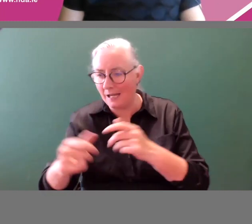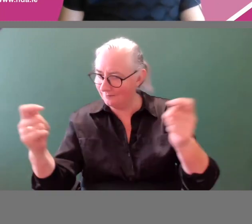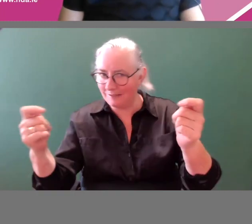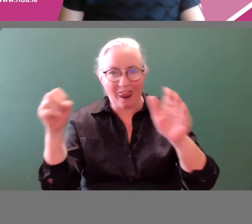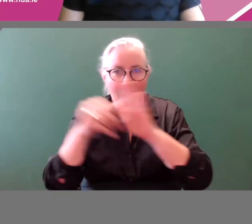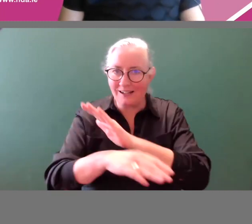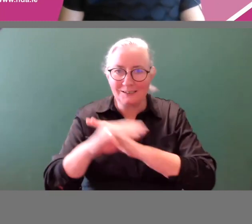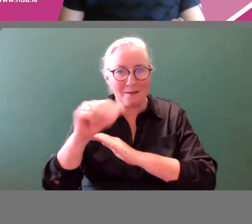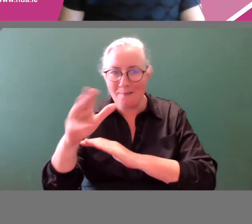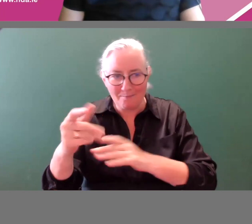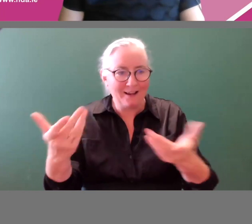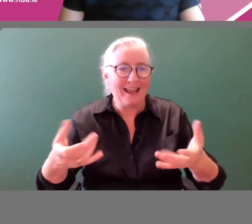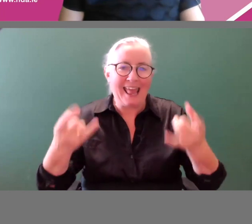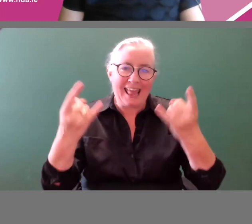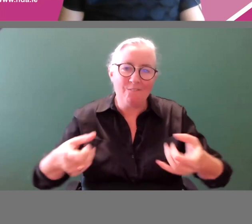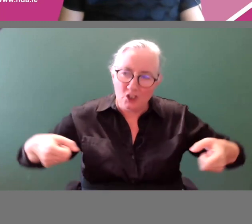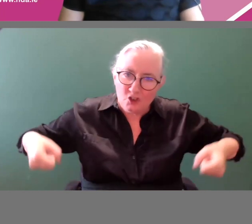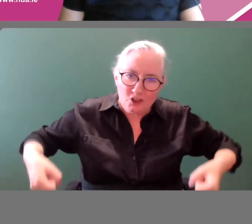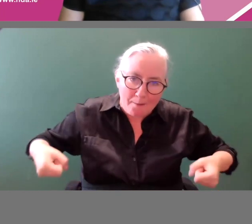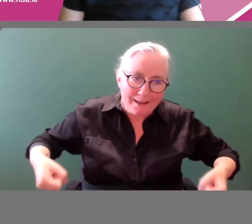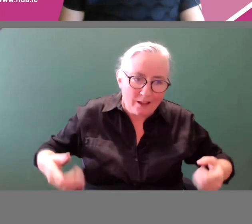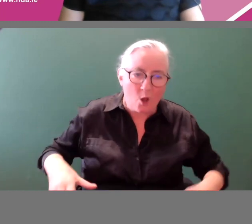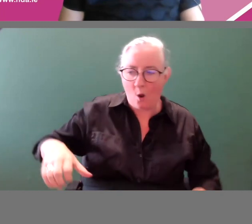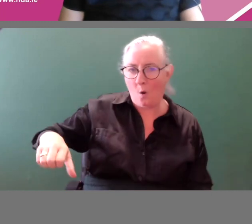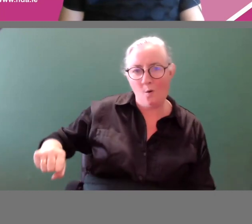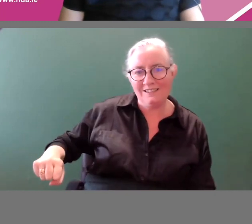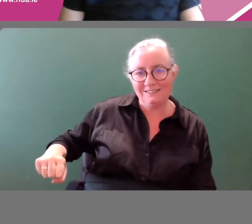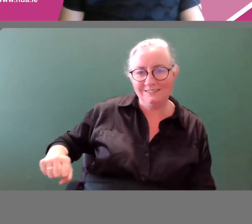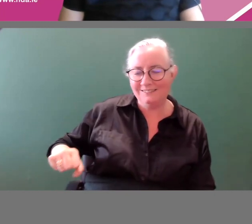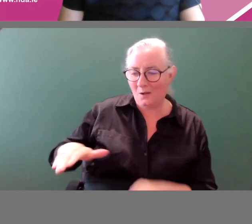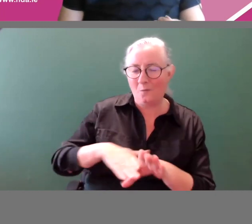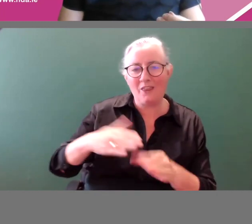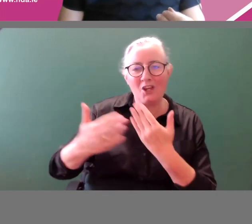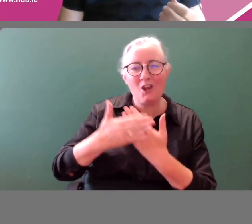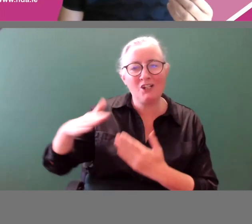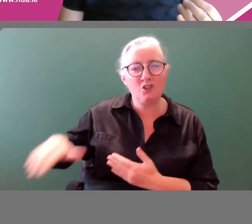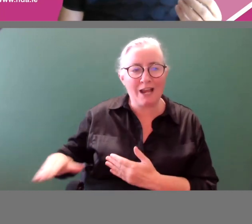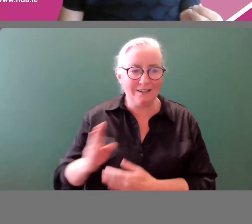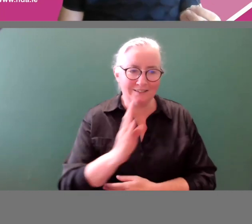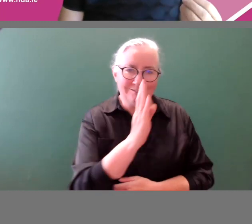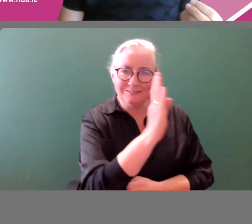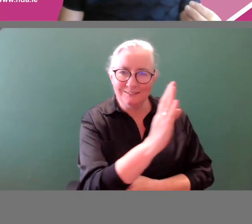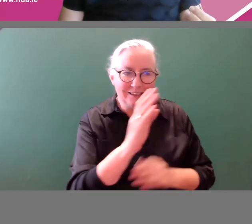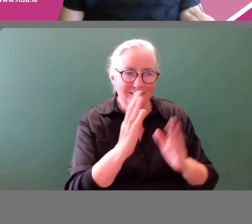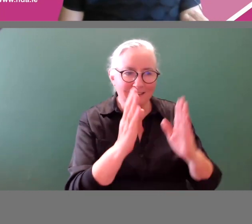carrying shopping and someone holding handswalking with a young child. So this assumption is really